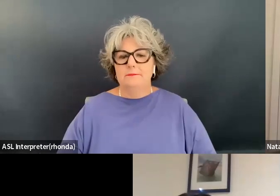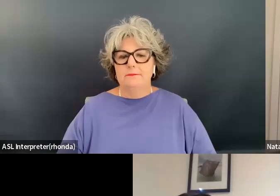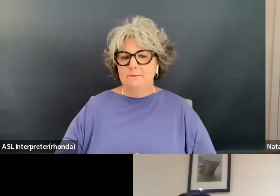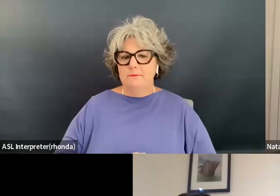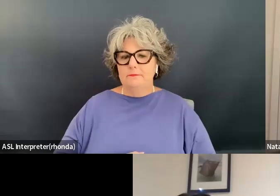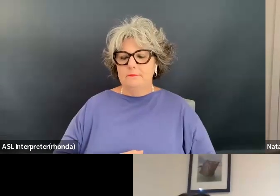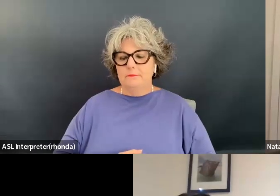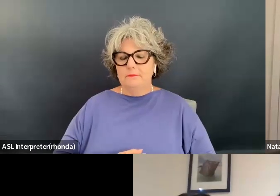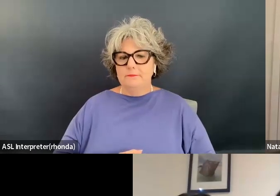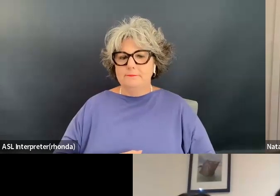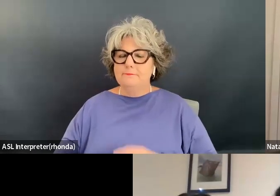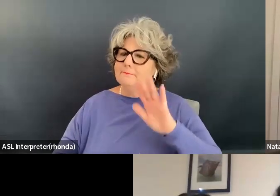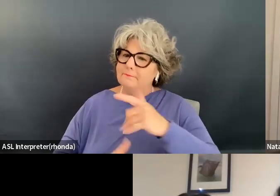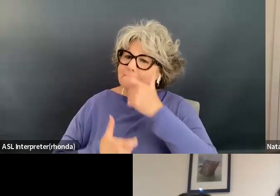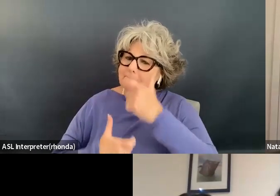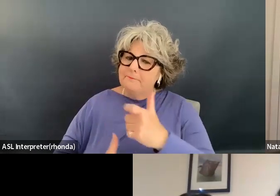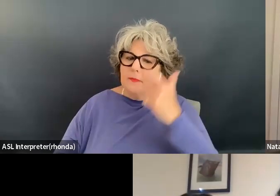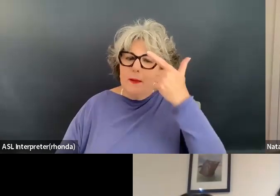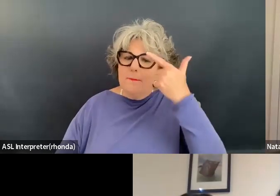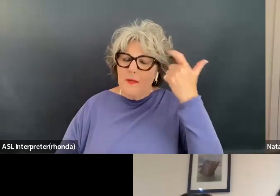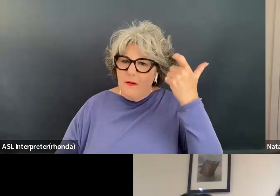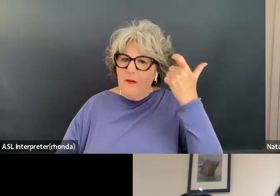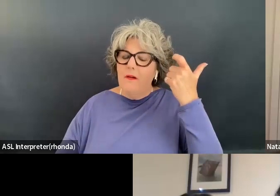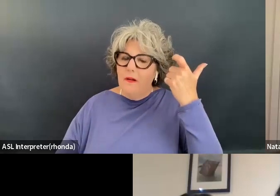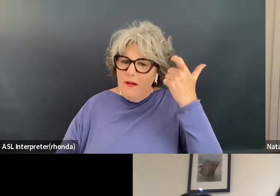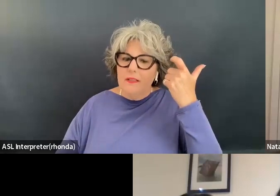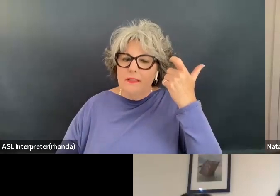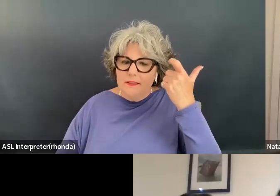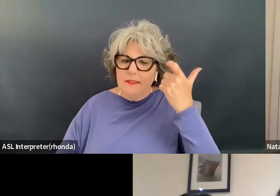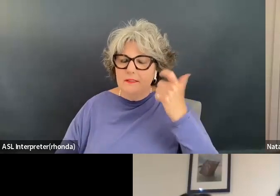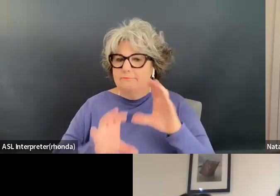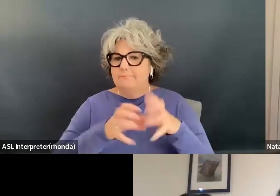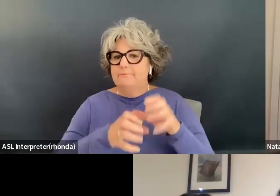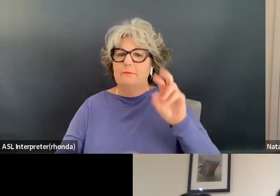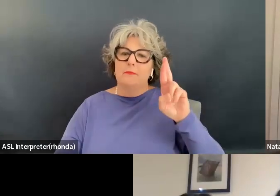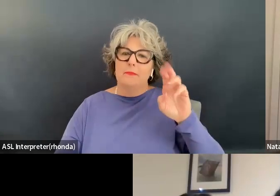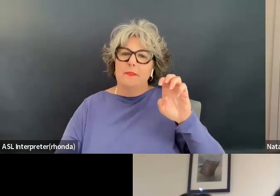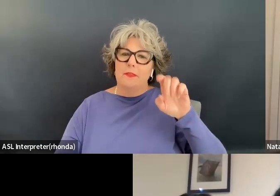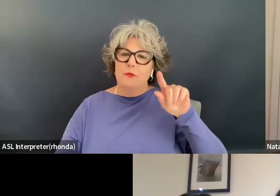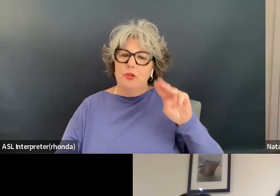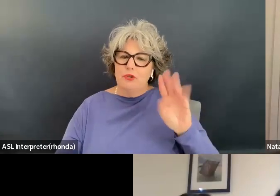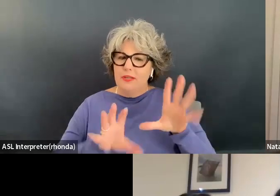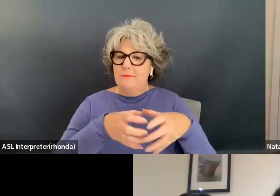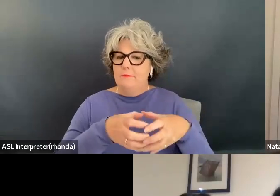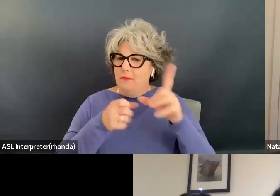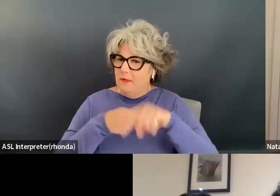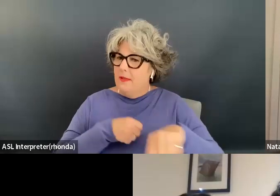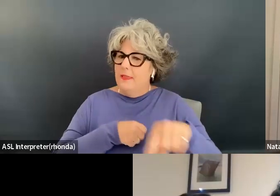So it's interesting because the regime thinks, and they've been advertising